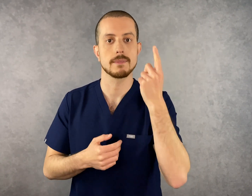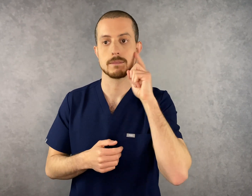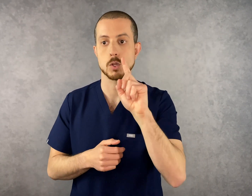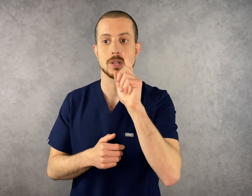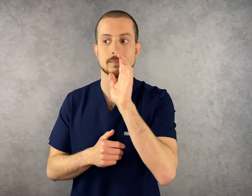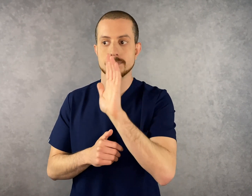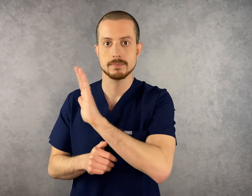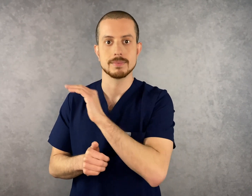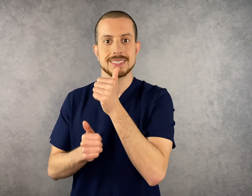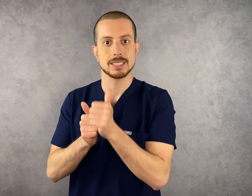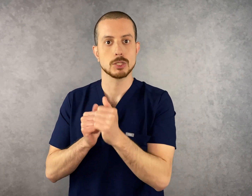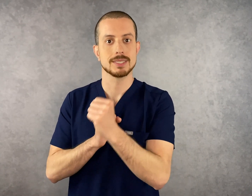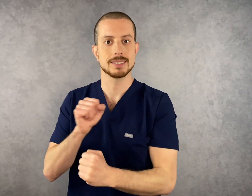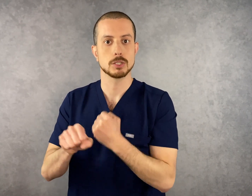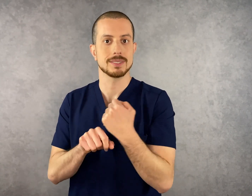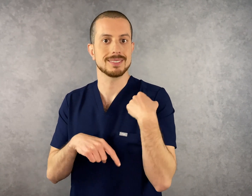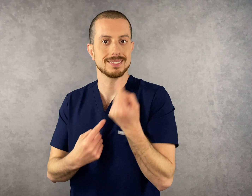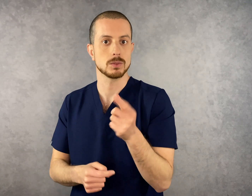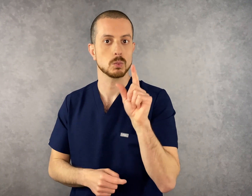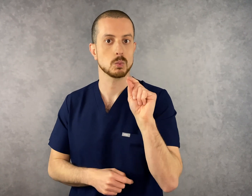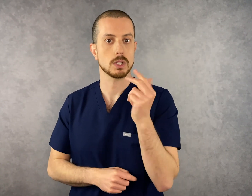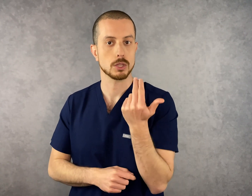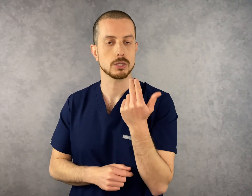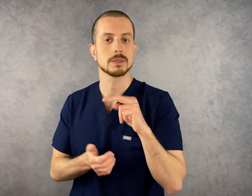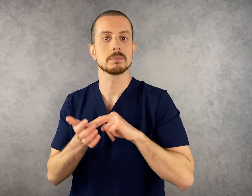for each one of the flu seasons since 2013.